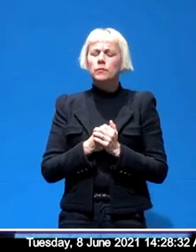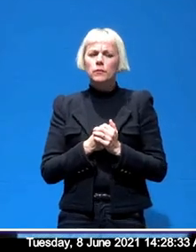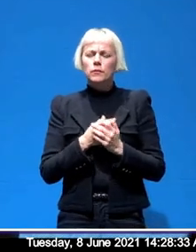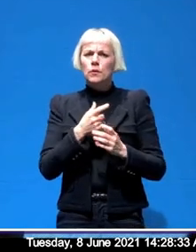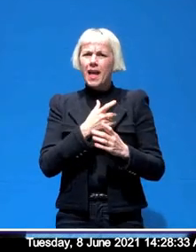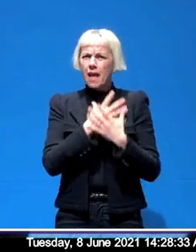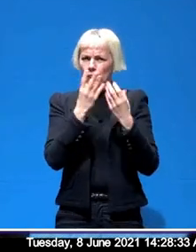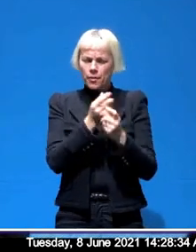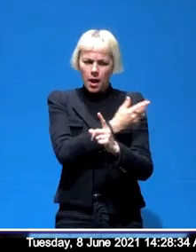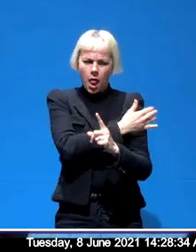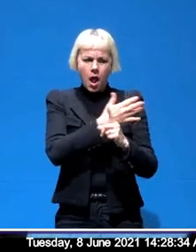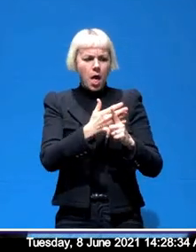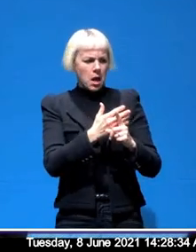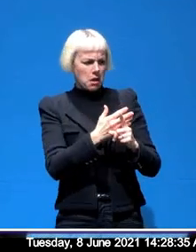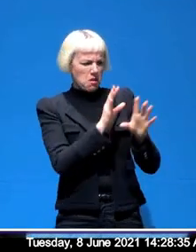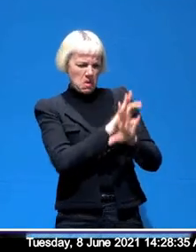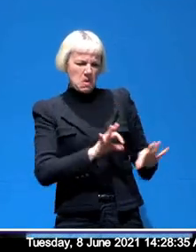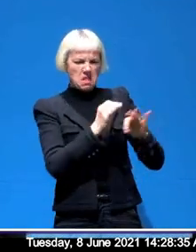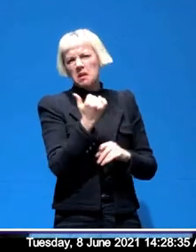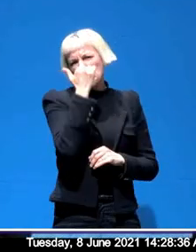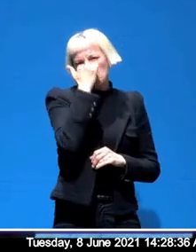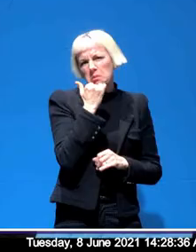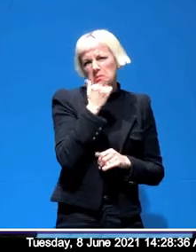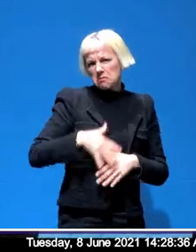admission to hospital is regarded as major.